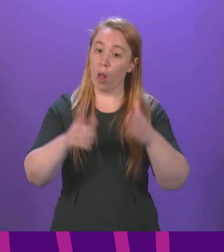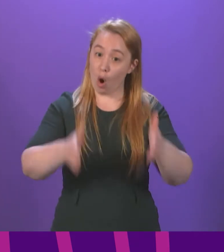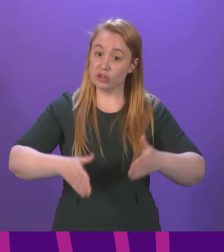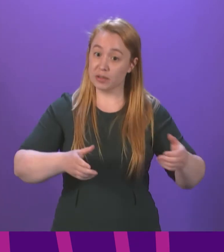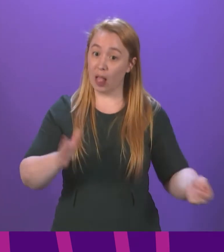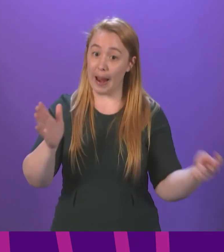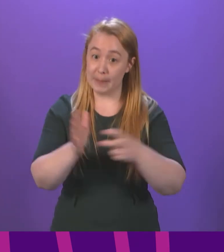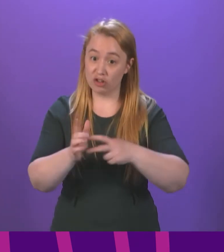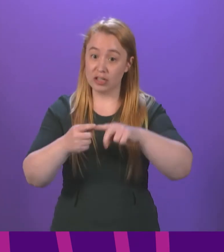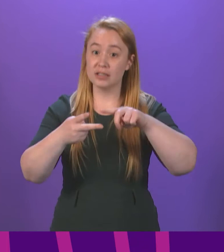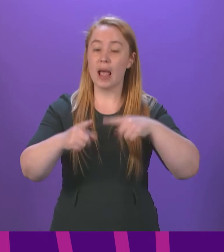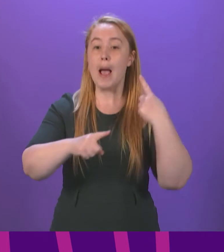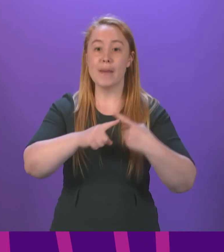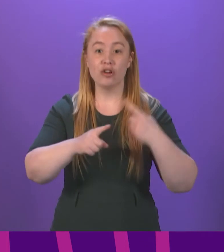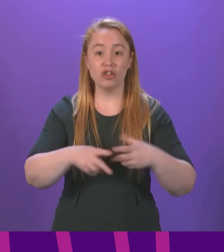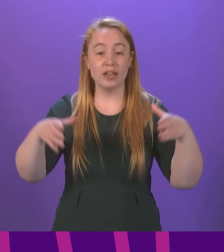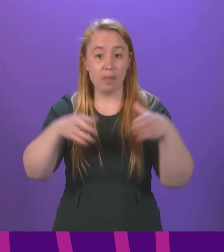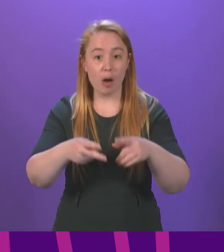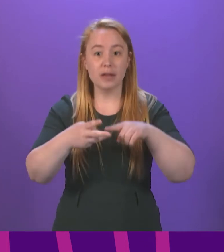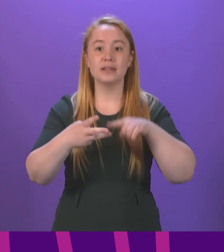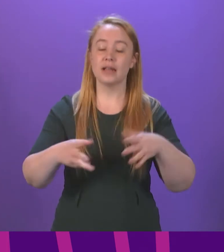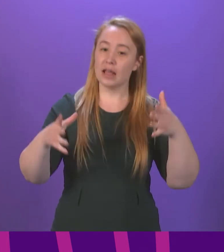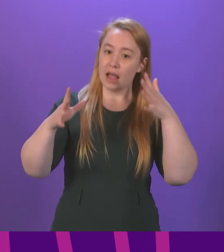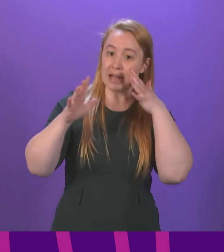admitted to hospital emergency departments, acute assessment centres, maternity units